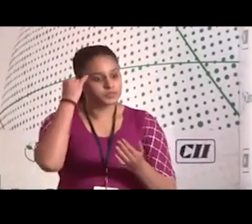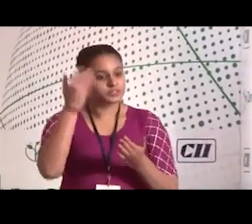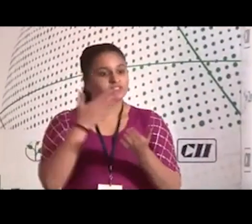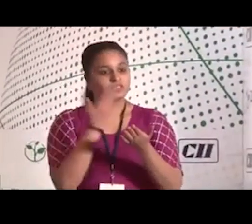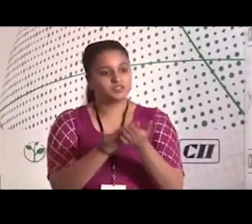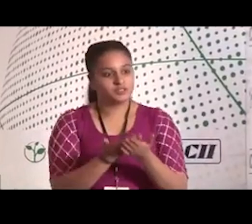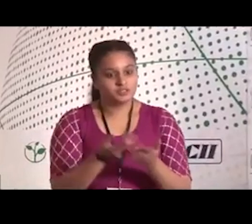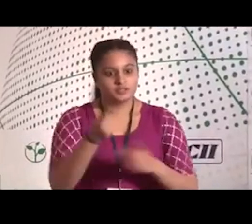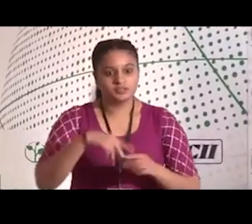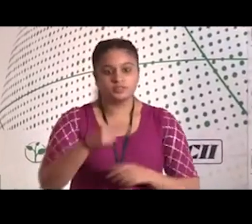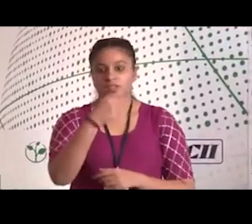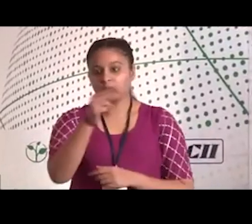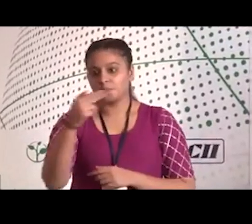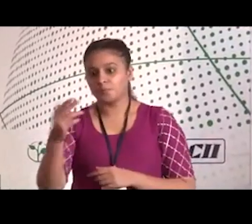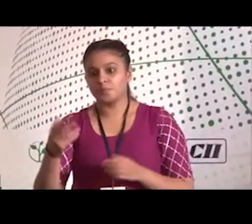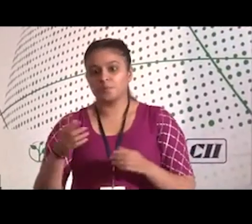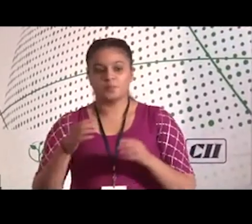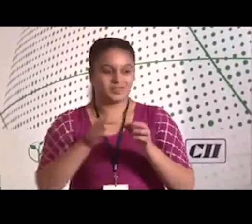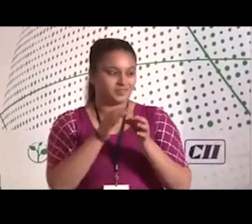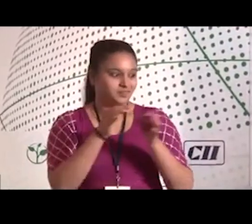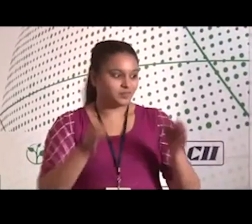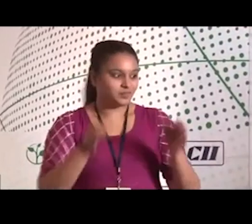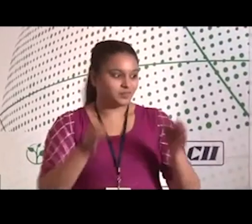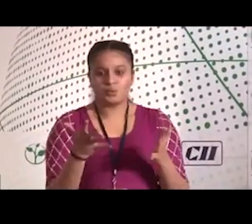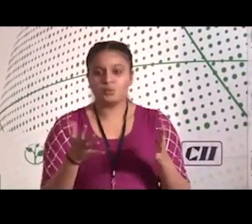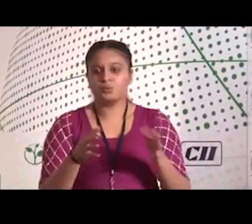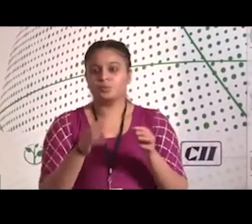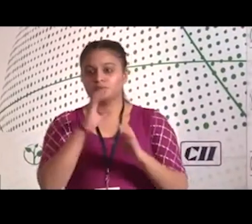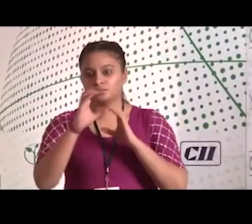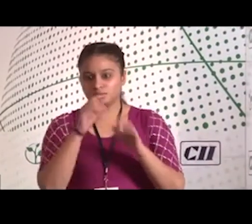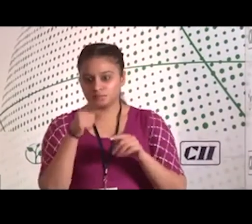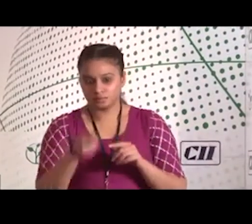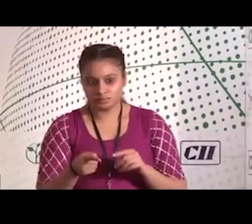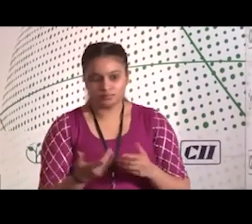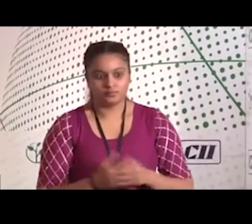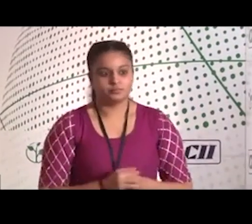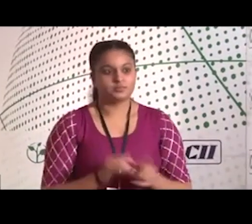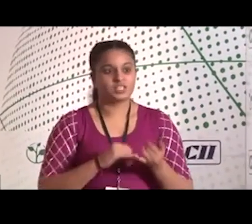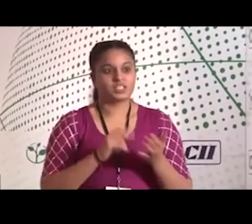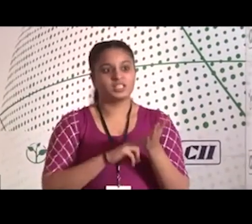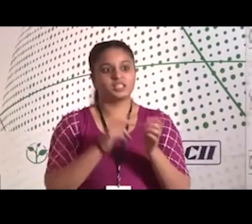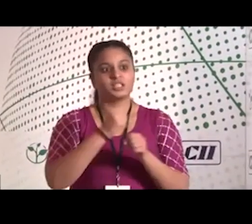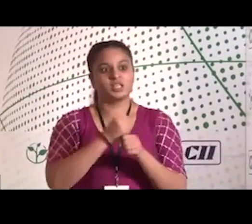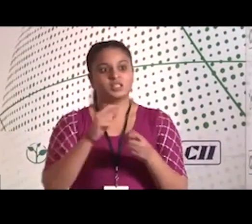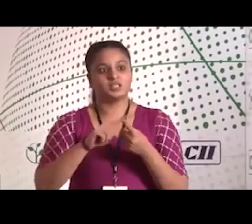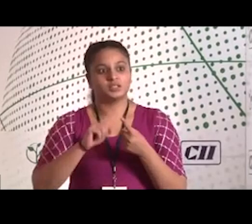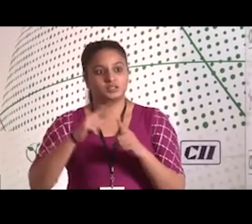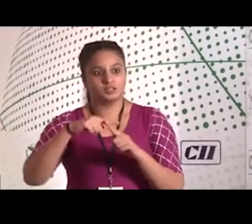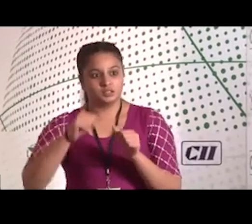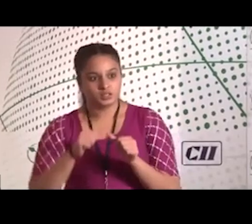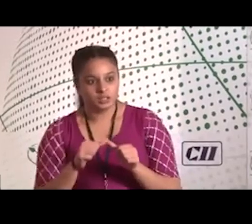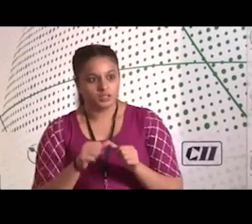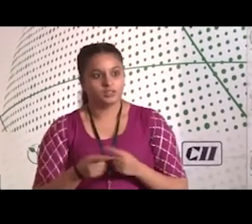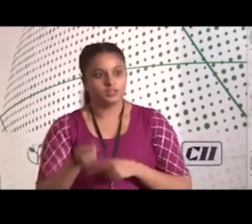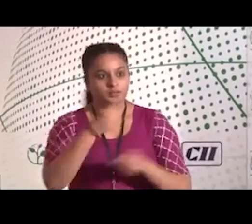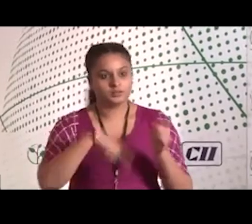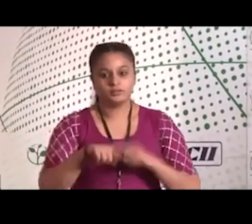in an informal conversation with Michael. And so we of the Zero conference both completely agree that this is an area